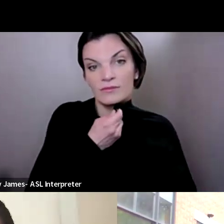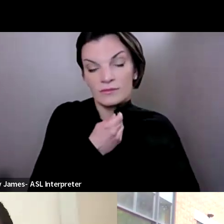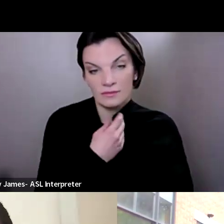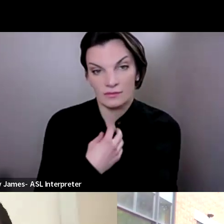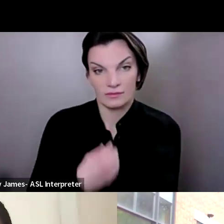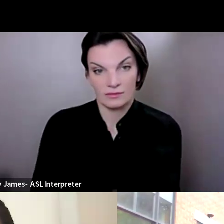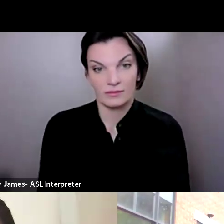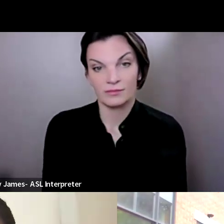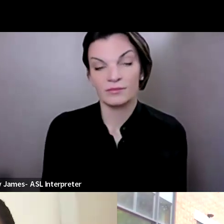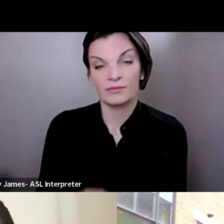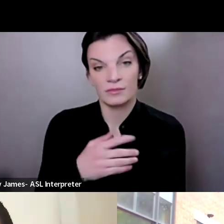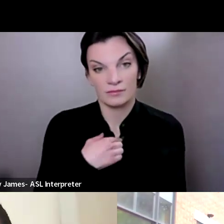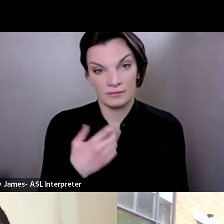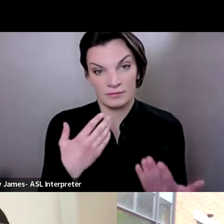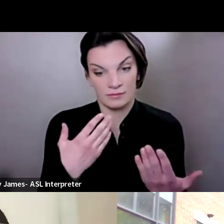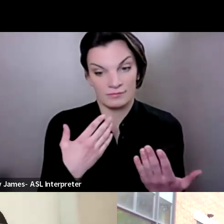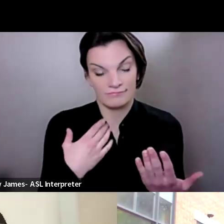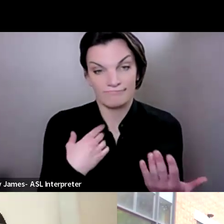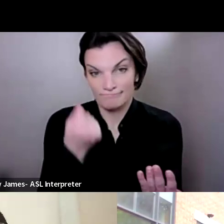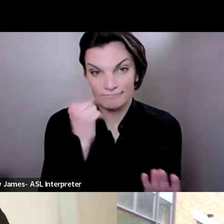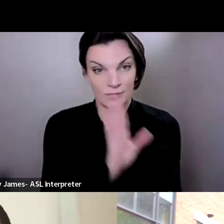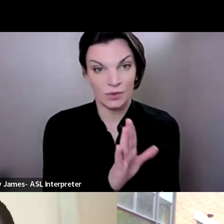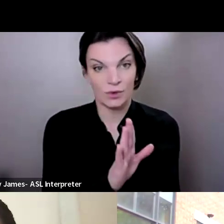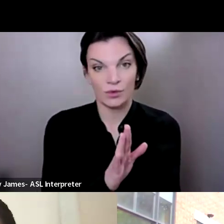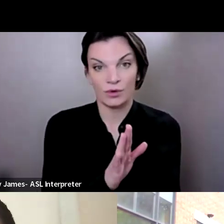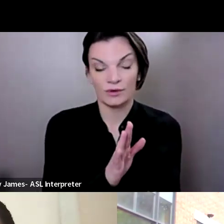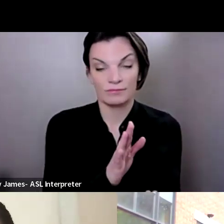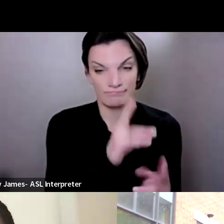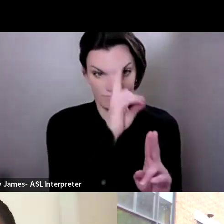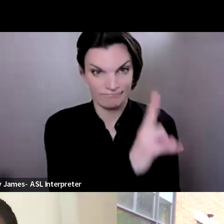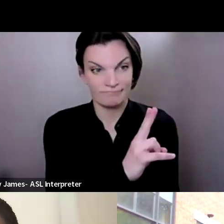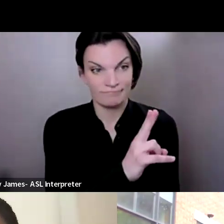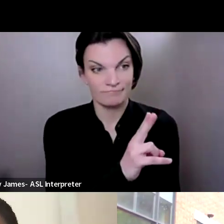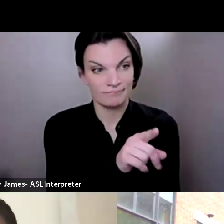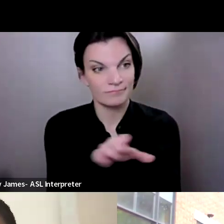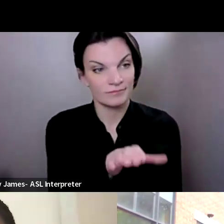and appreciation and you know for Chuck as well. I really -- what comes to mind is